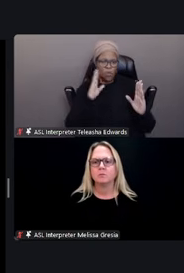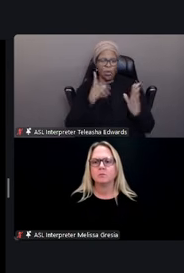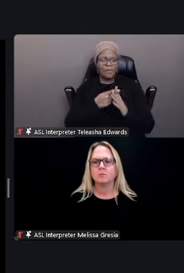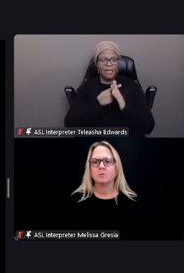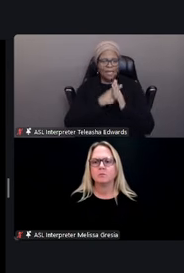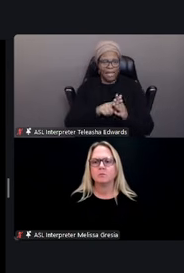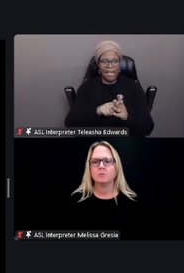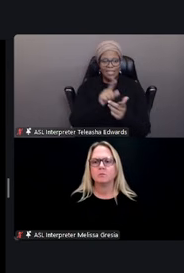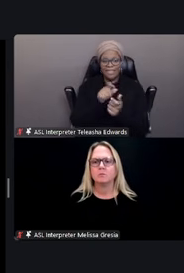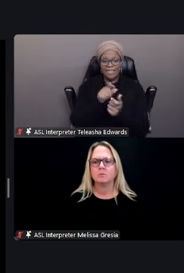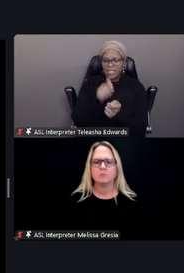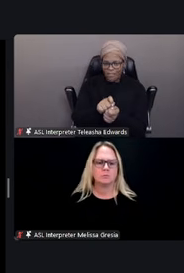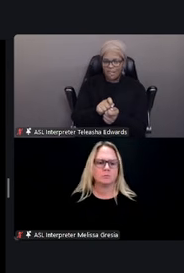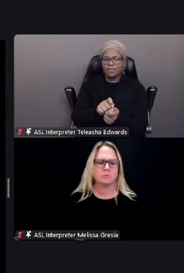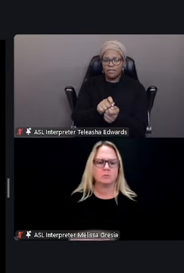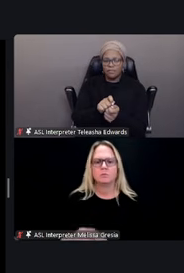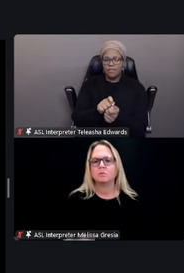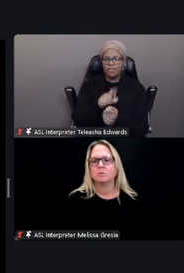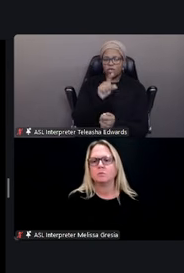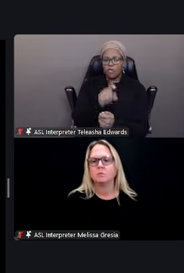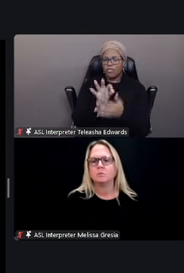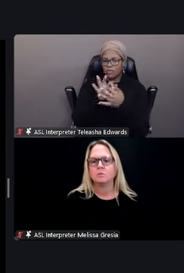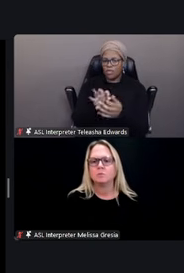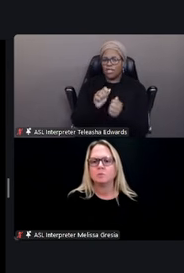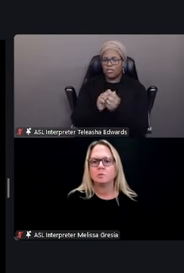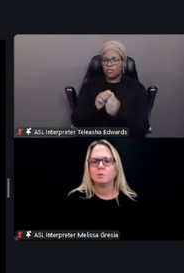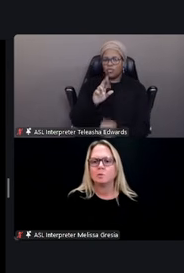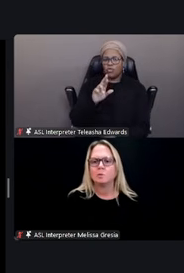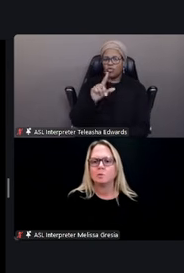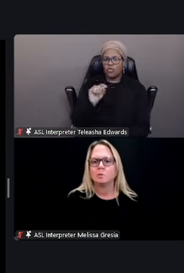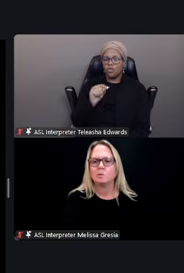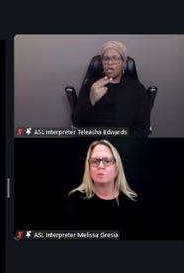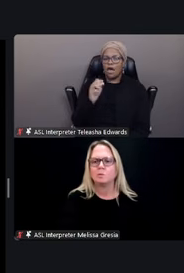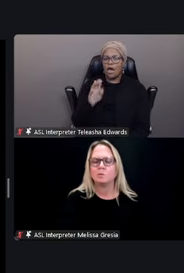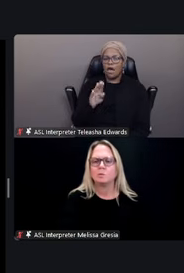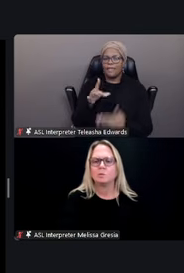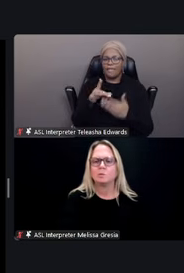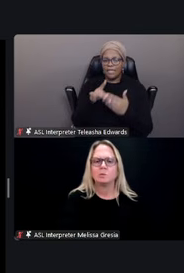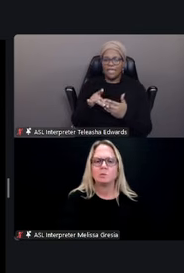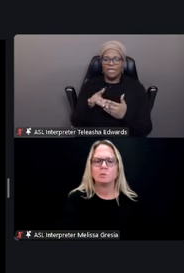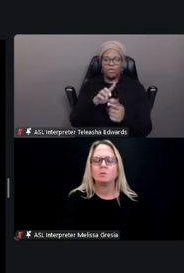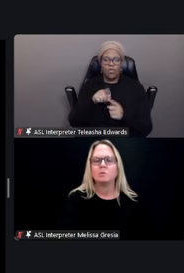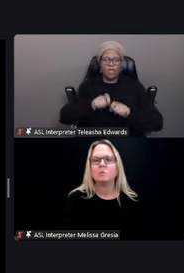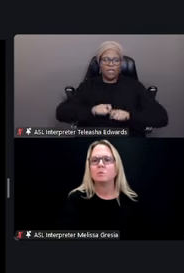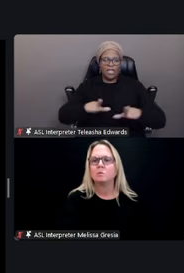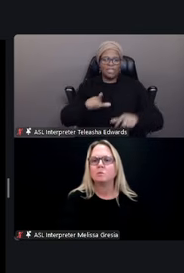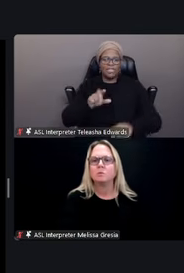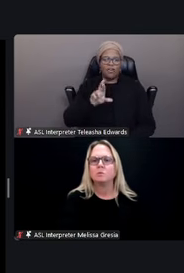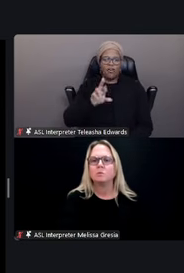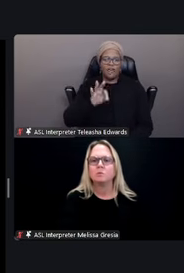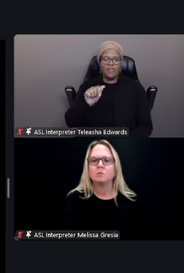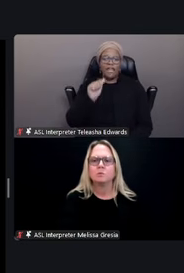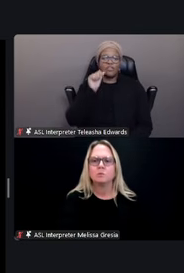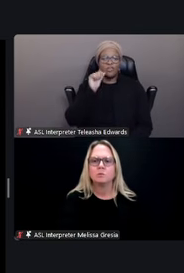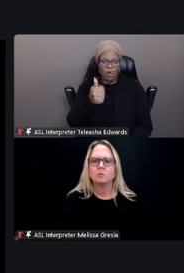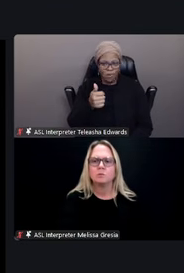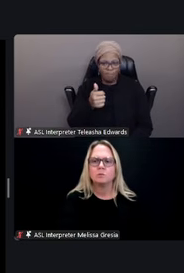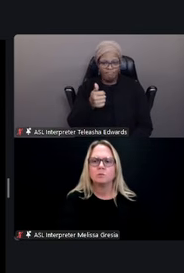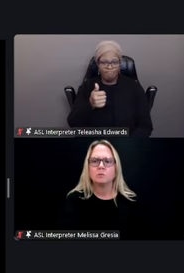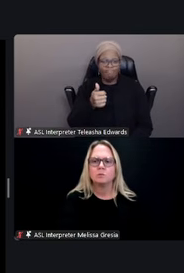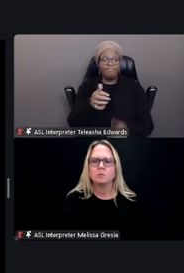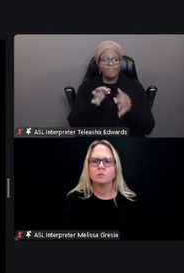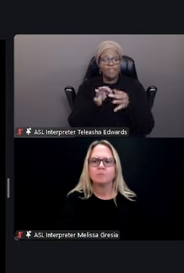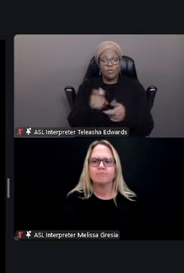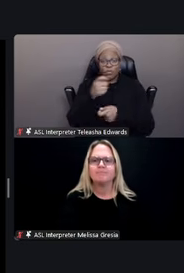to questions related to the roots hubs lead um beginning when we release the RFA tomorrow.